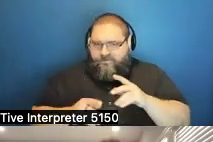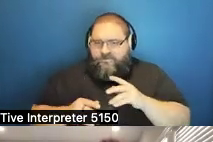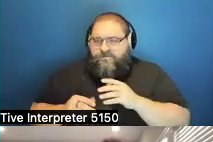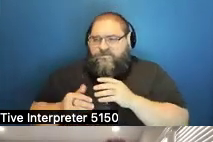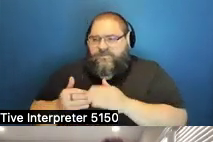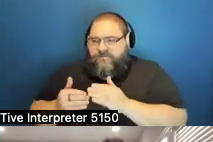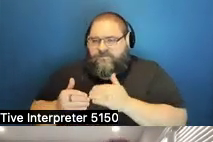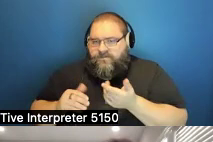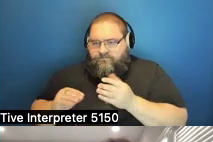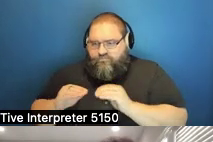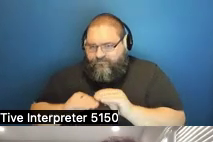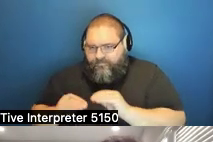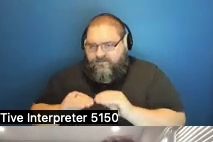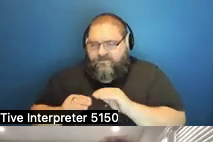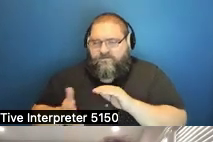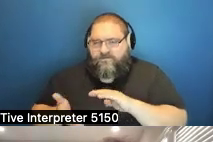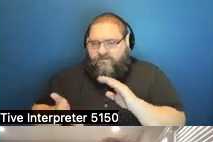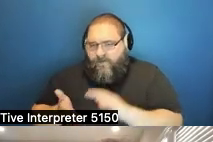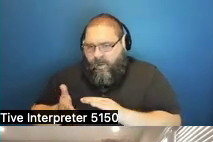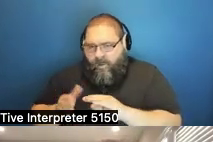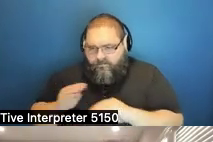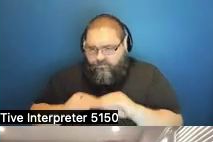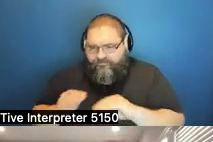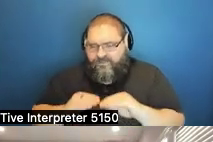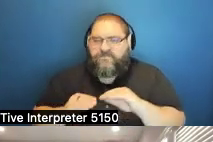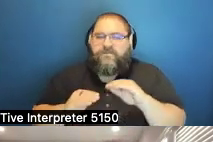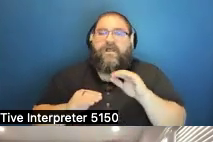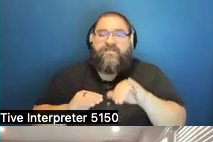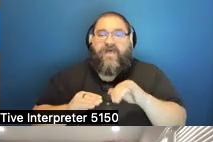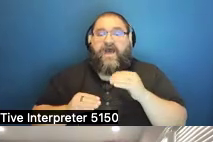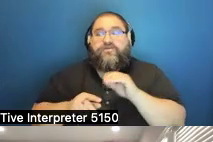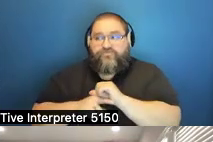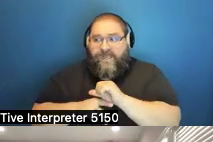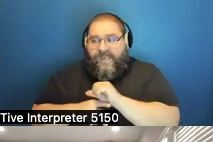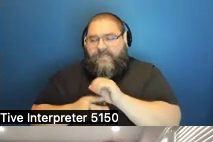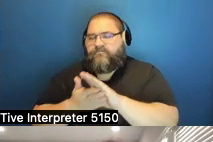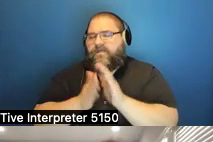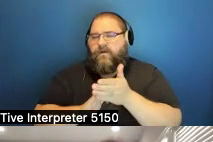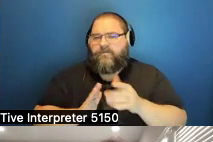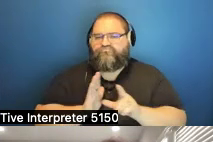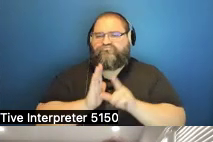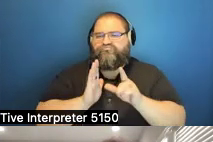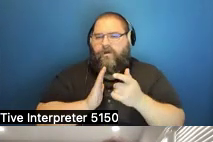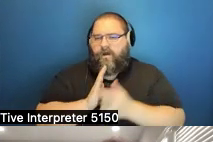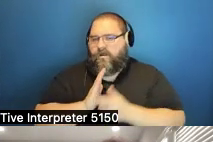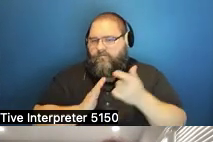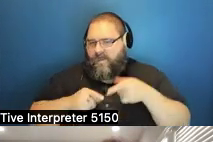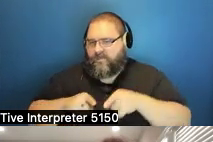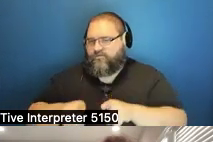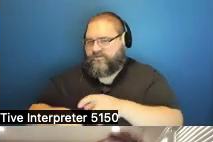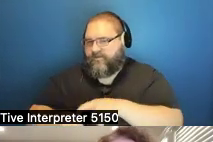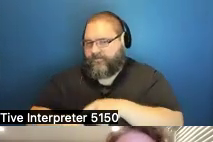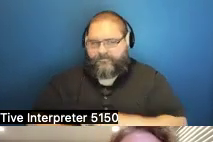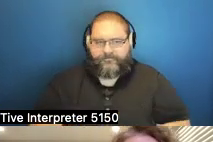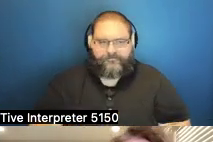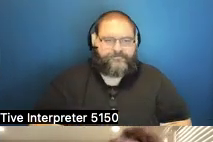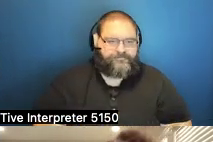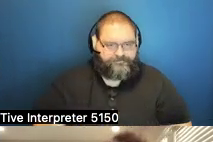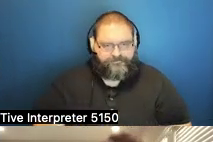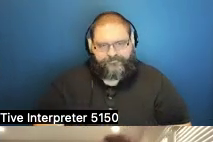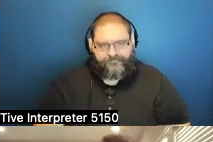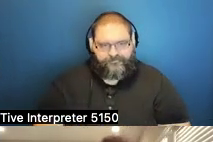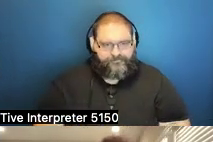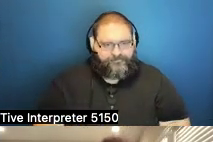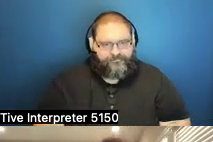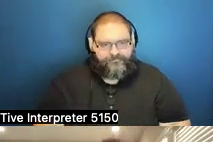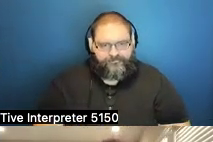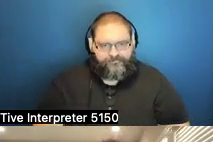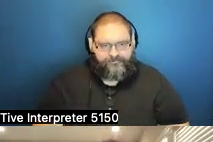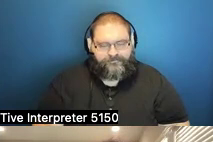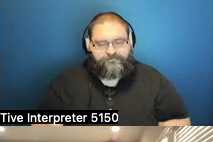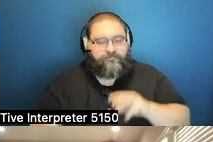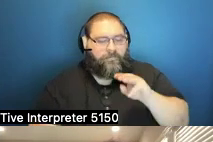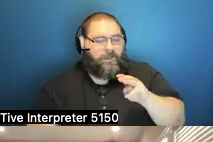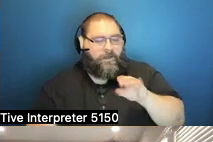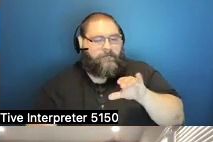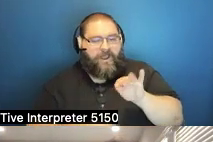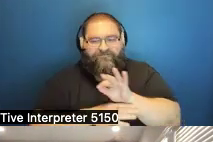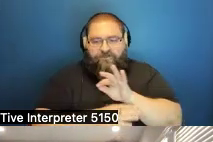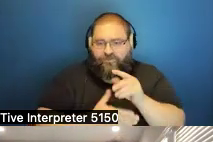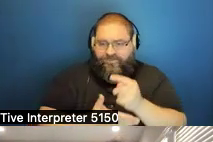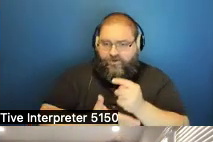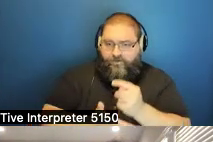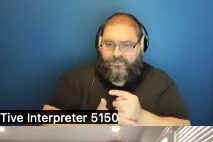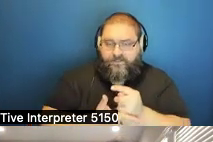that chick become automatic over time. 19:51:15 Myofasia therapy had been shown, um,